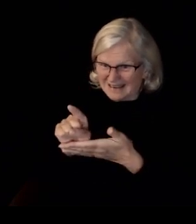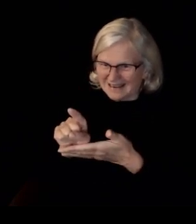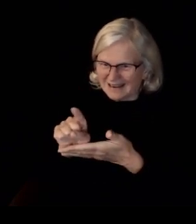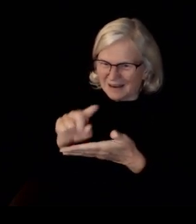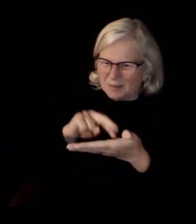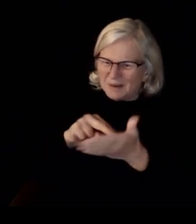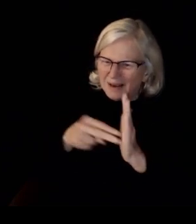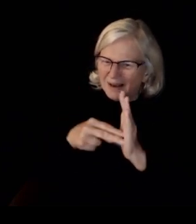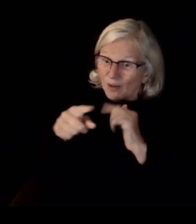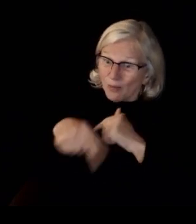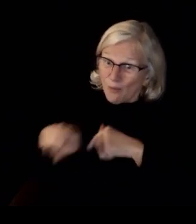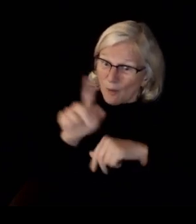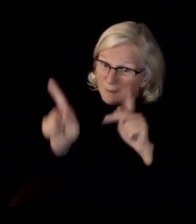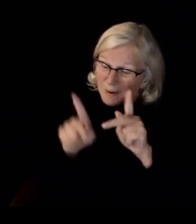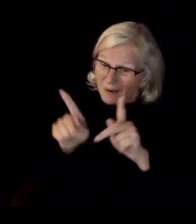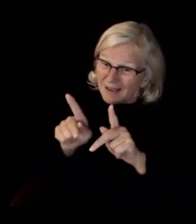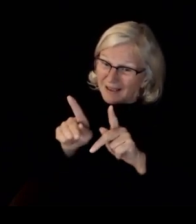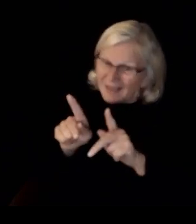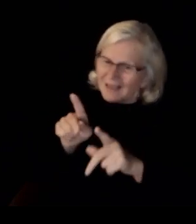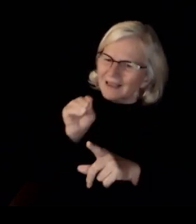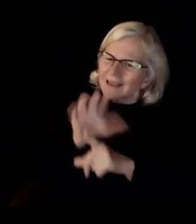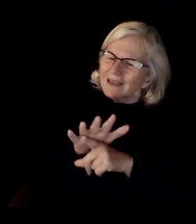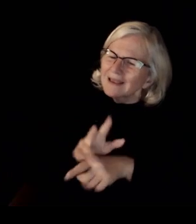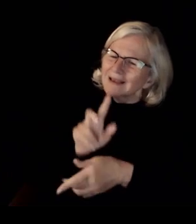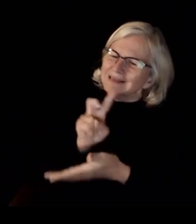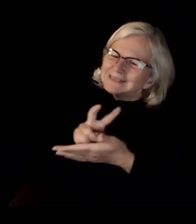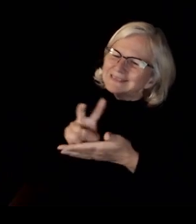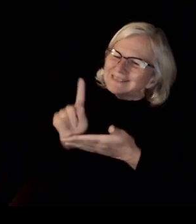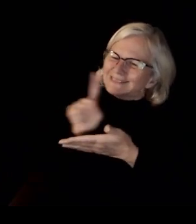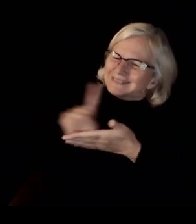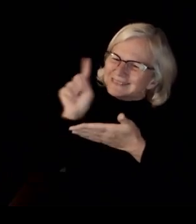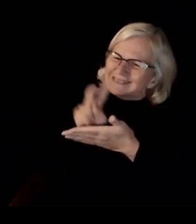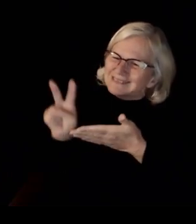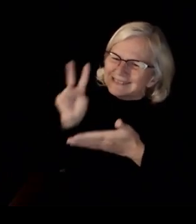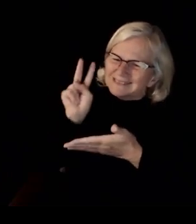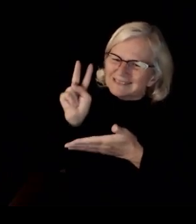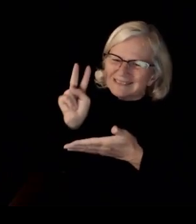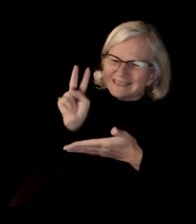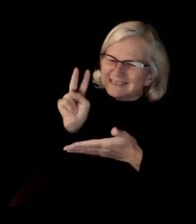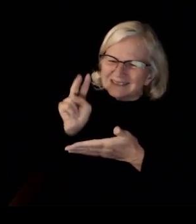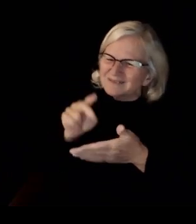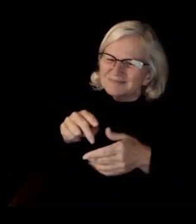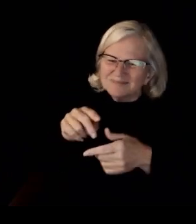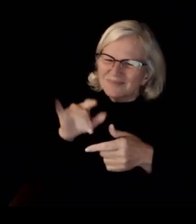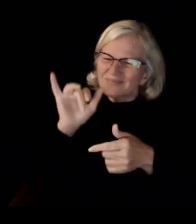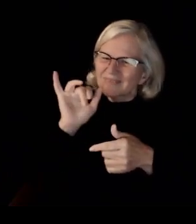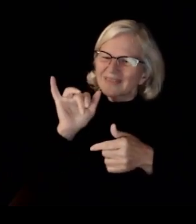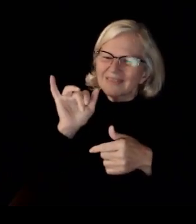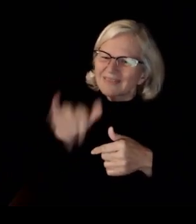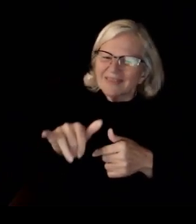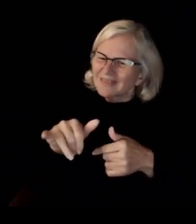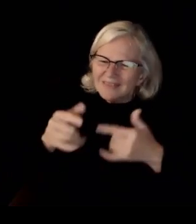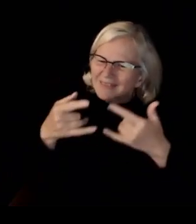goes into effect on Saturday won't be seen until we've gone through at least 21 days.